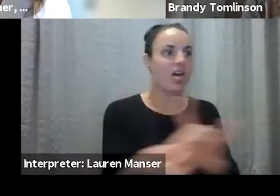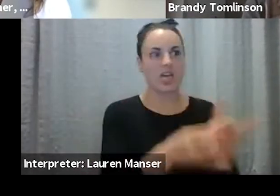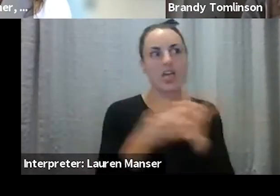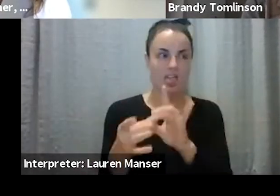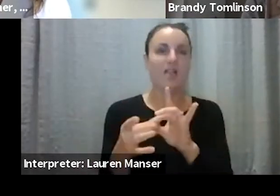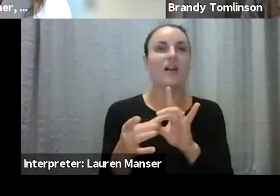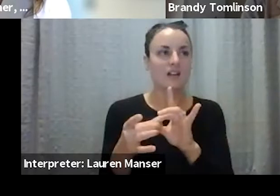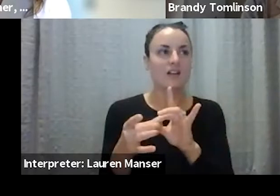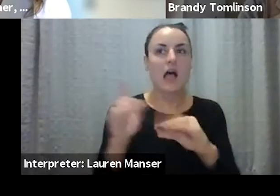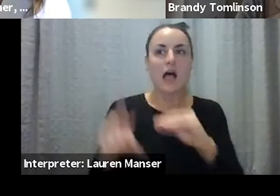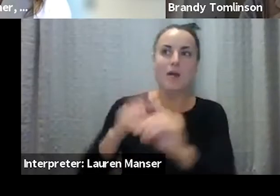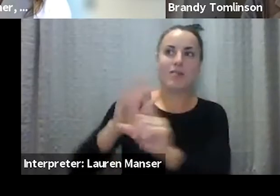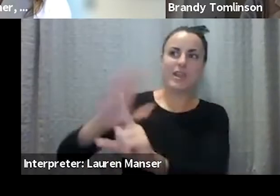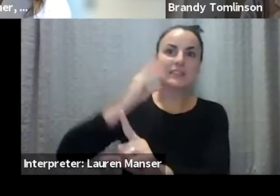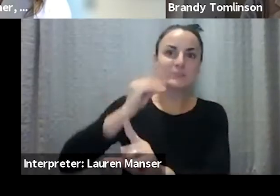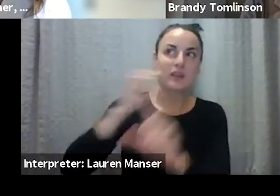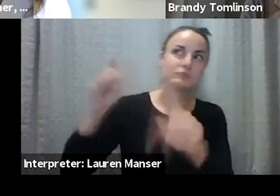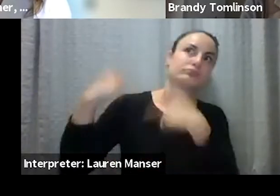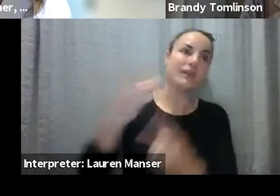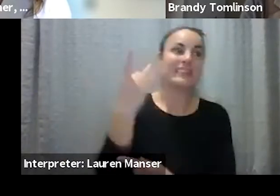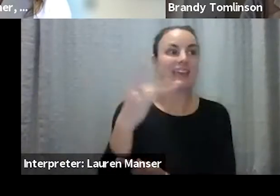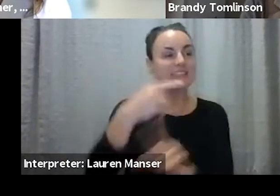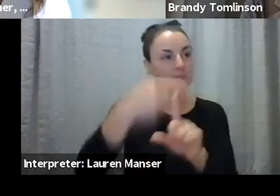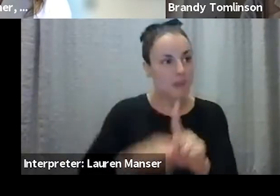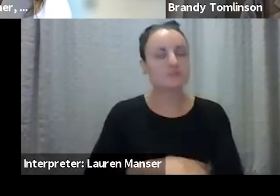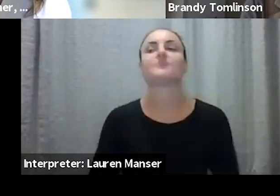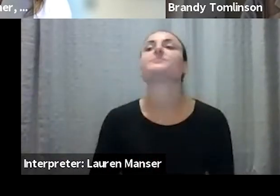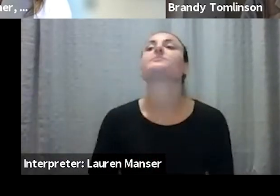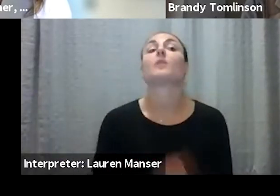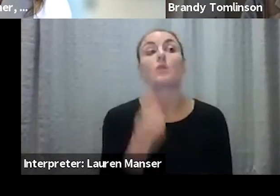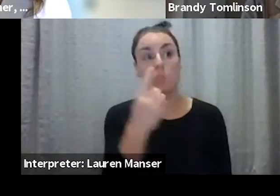We had Laquanya Haggray, who is a licensed mental health counselor